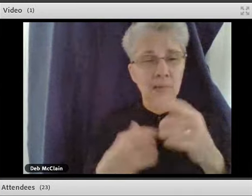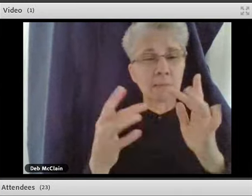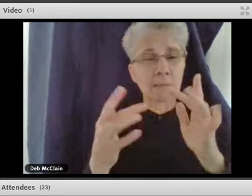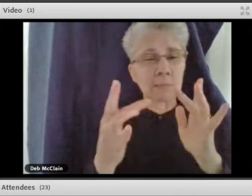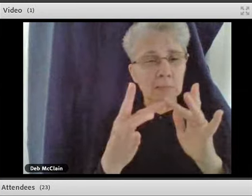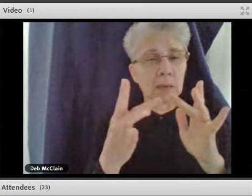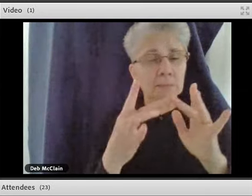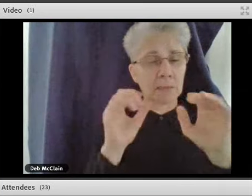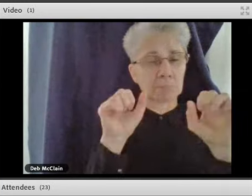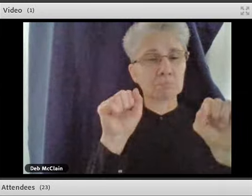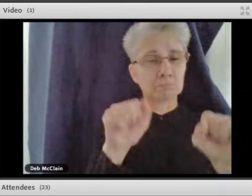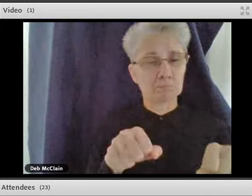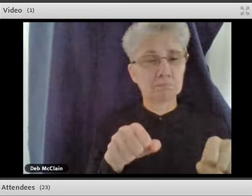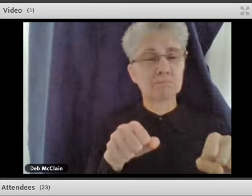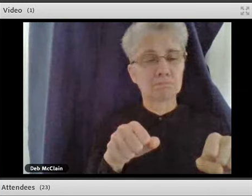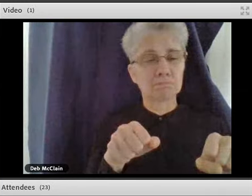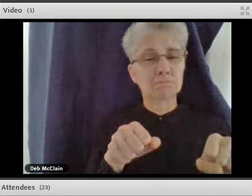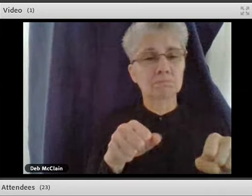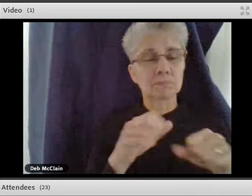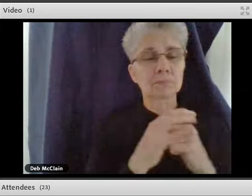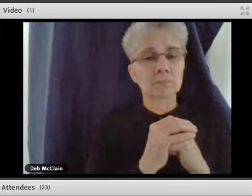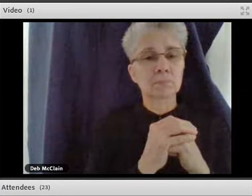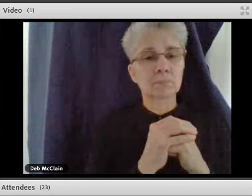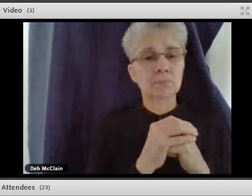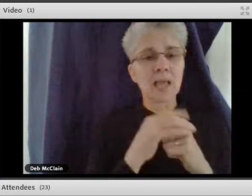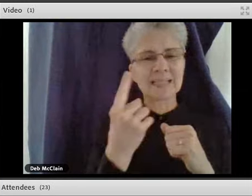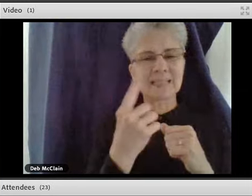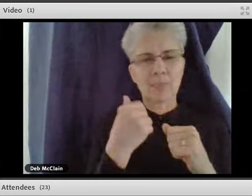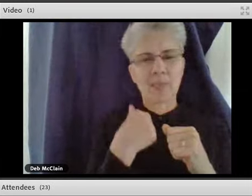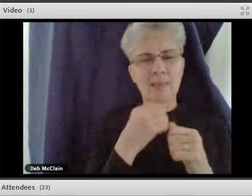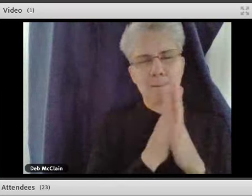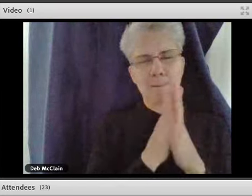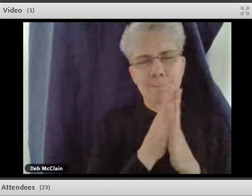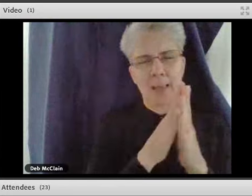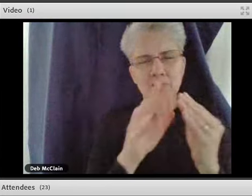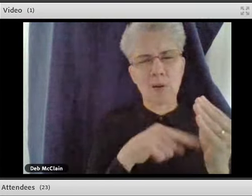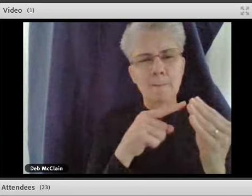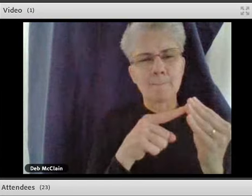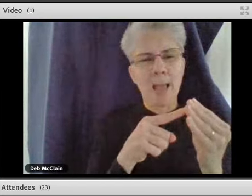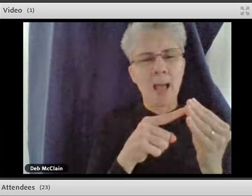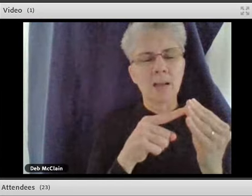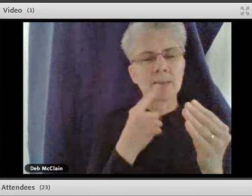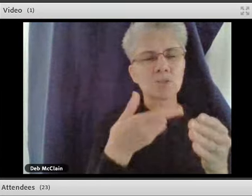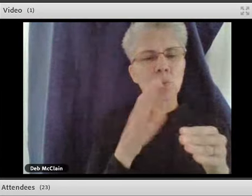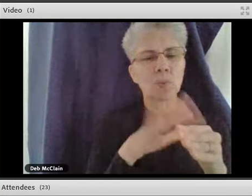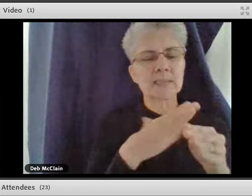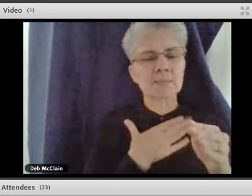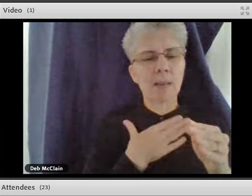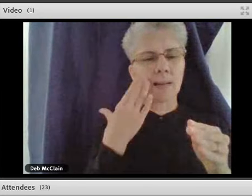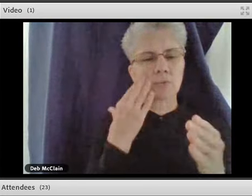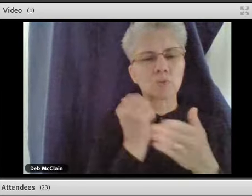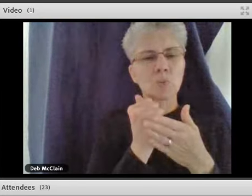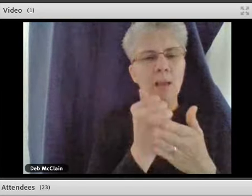Again, if you have a specific question that you just didn't want to type in chat, or whatever, please just contact me directly.